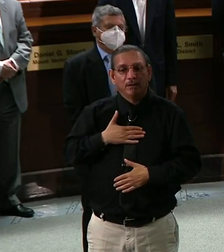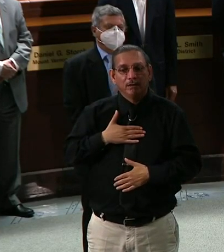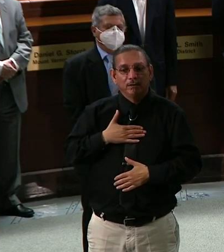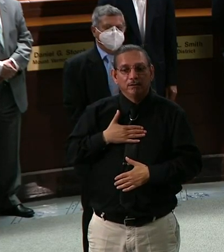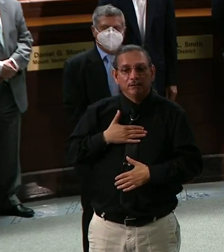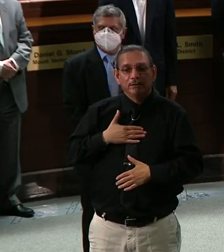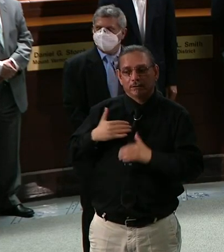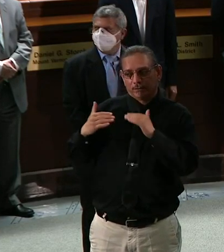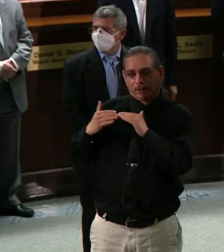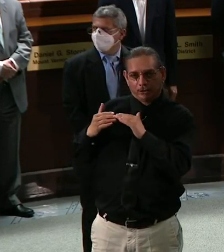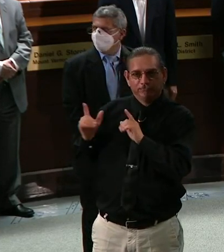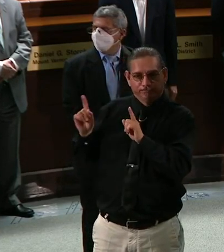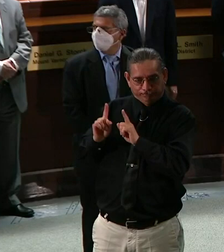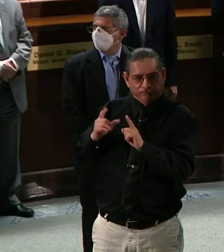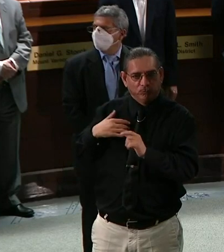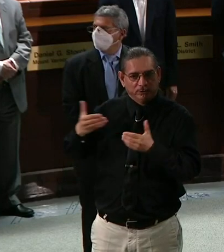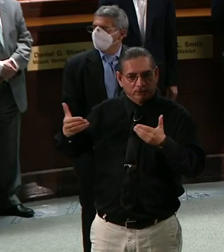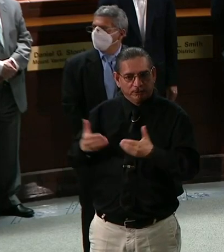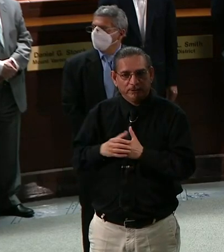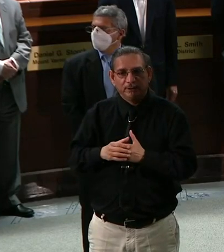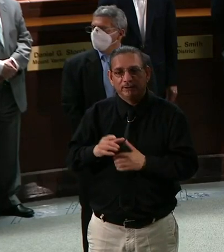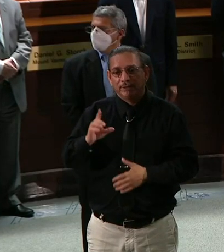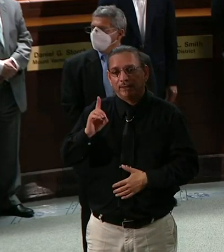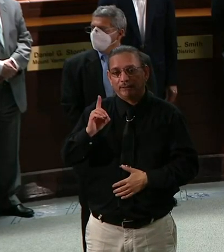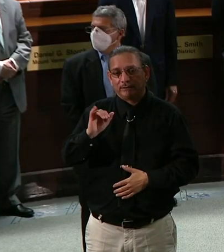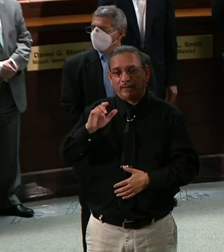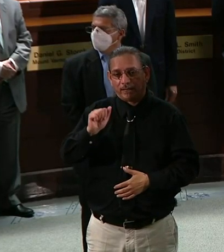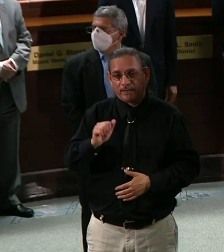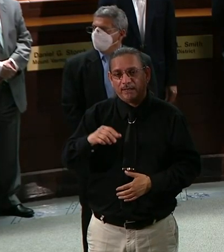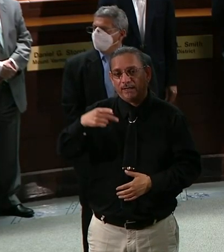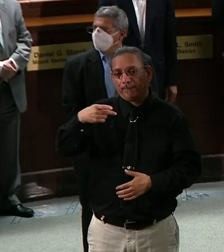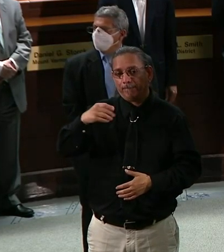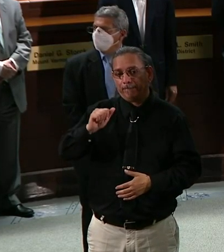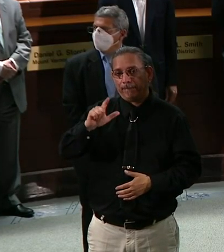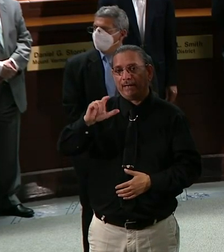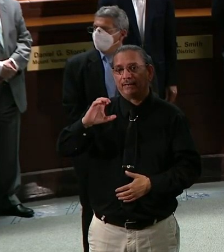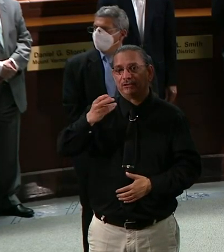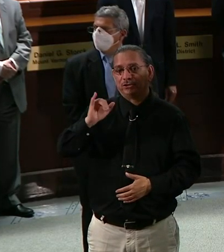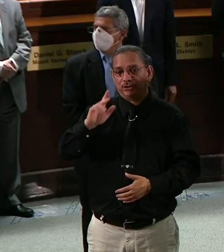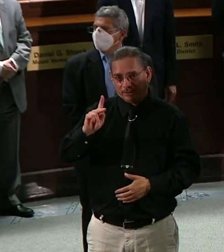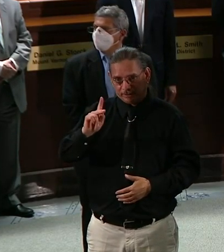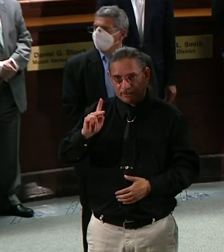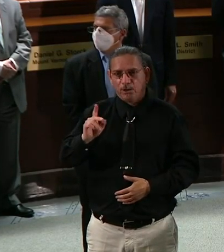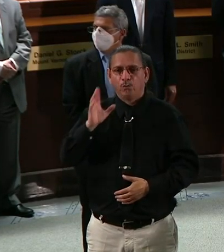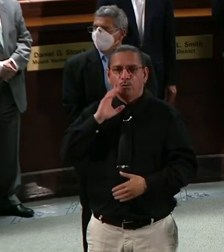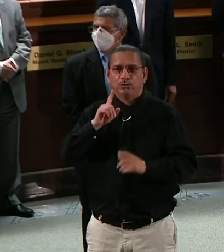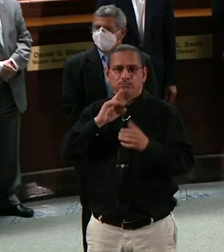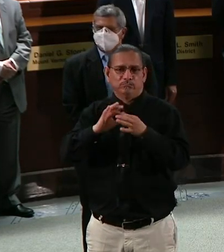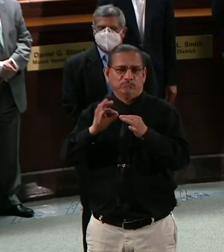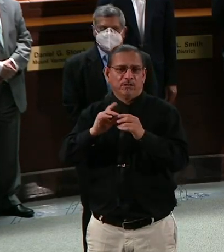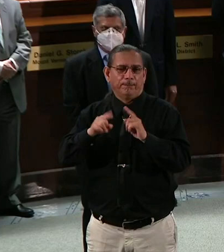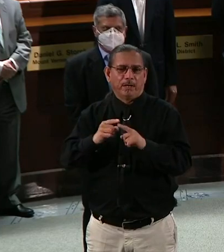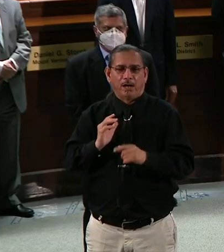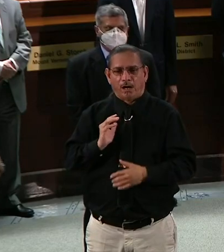WOULD NOW LIKE TO ENTER MIKE LEE ON THE BOARD OF SUPERVISORS